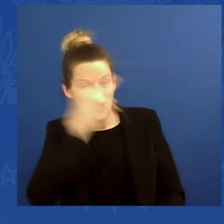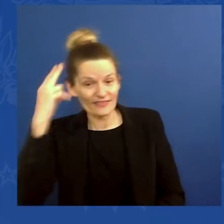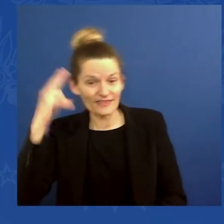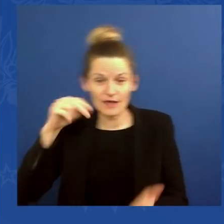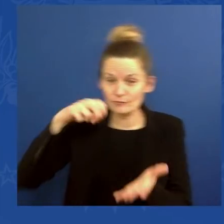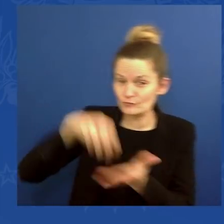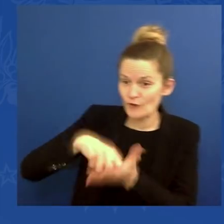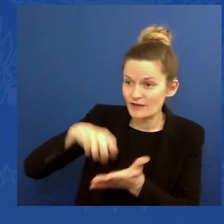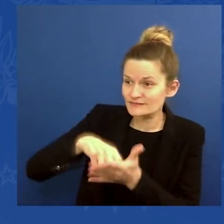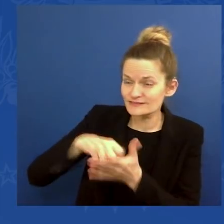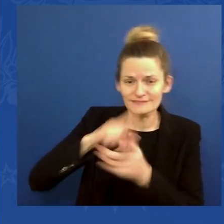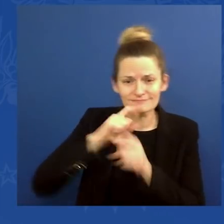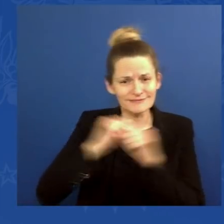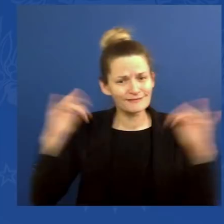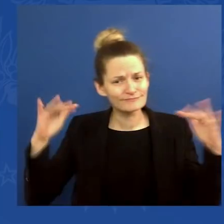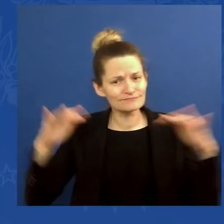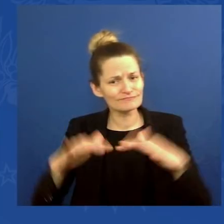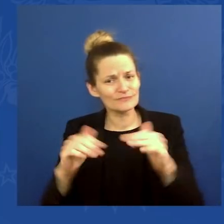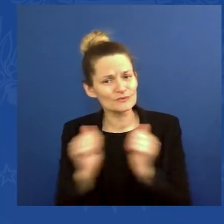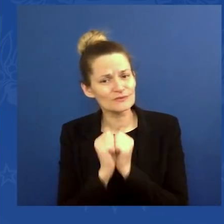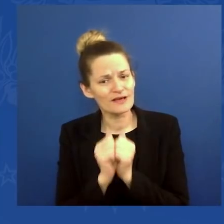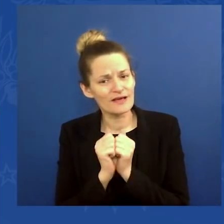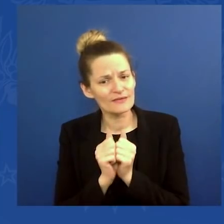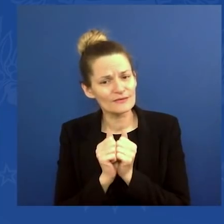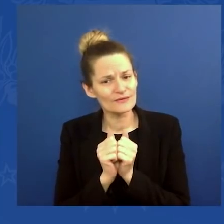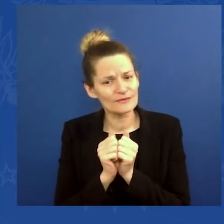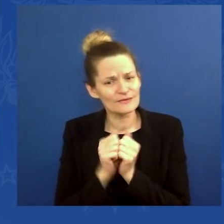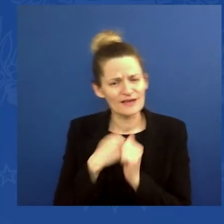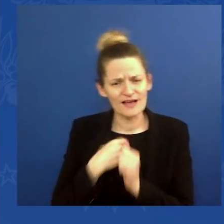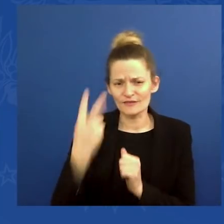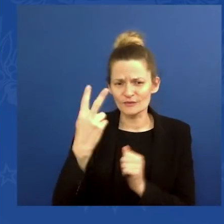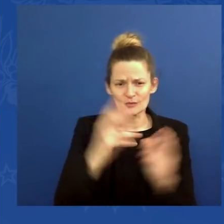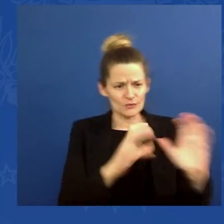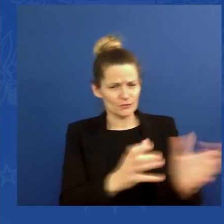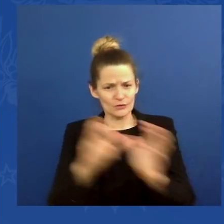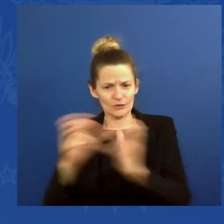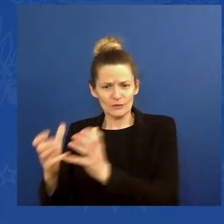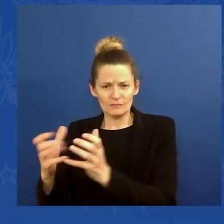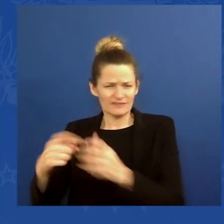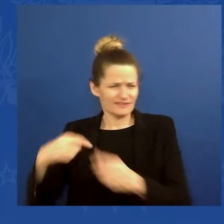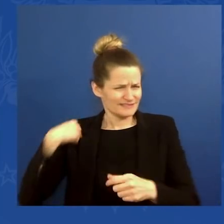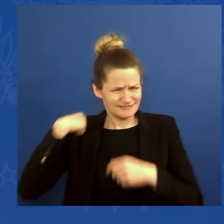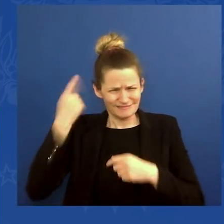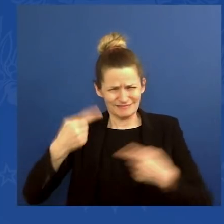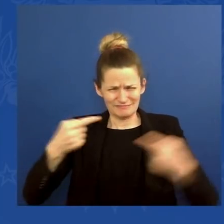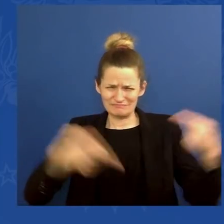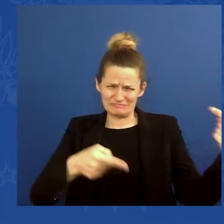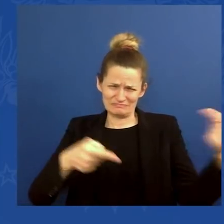Protestant and Catholic -- talking to how -- I mean, how they've never known anything but being able to get along.